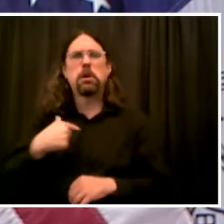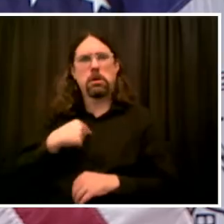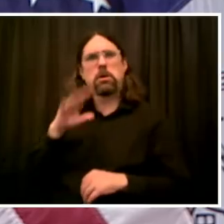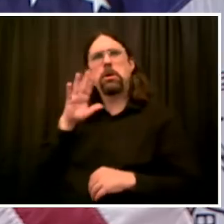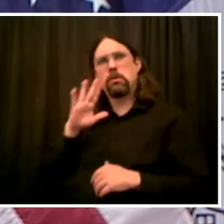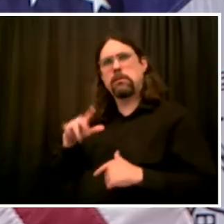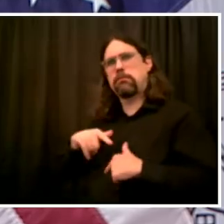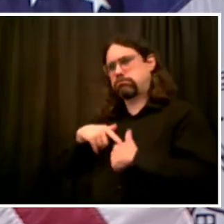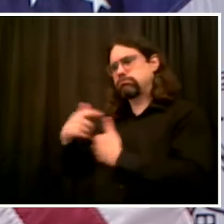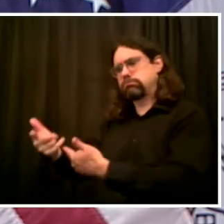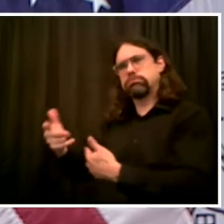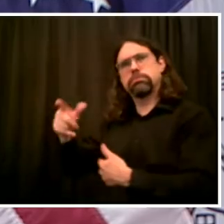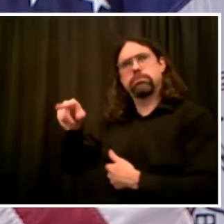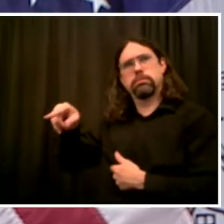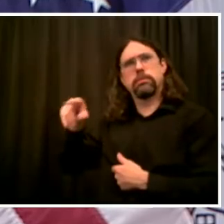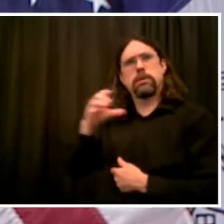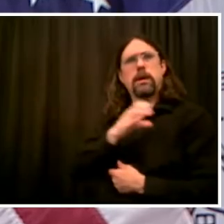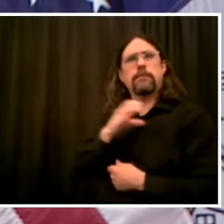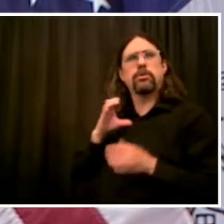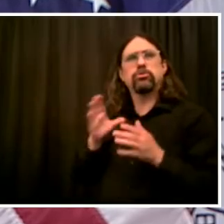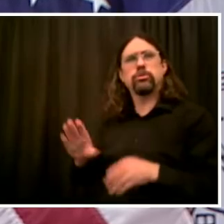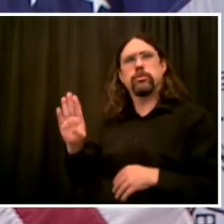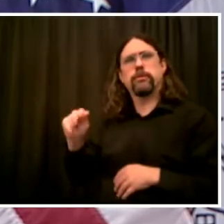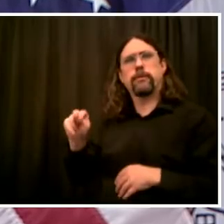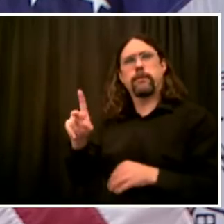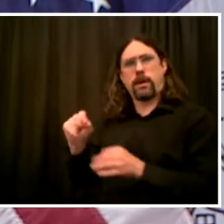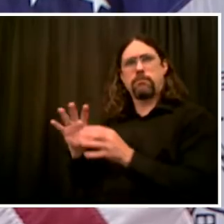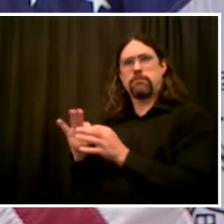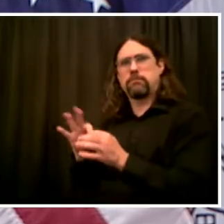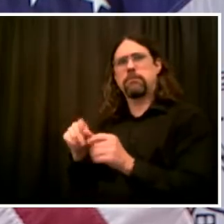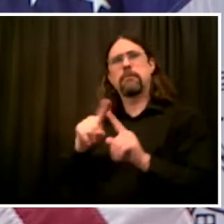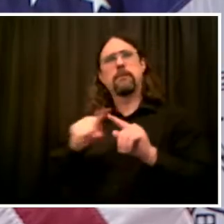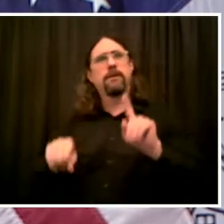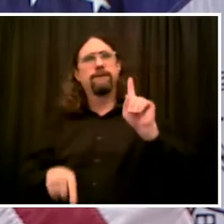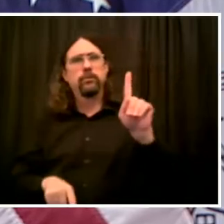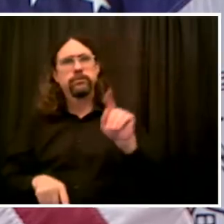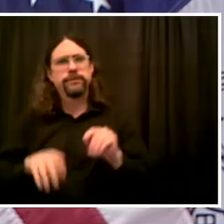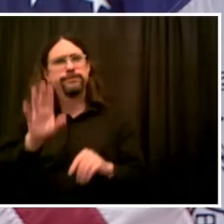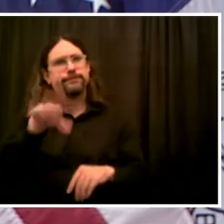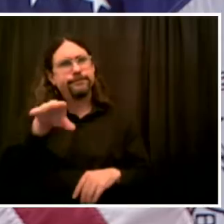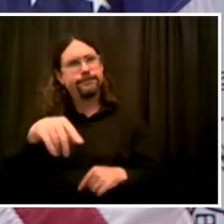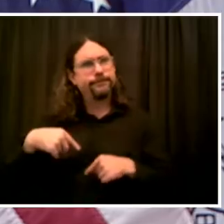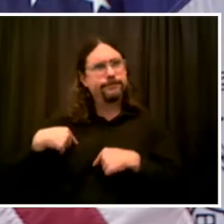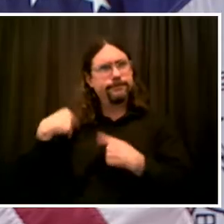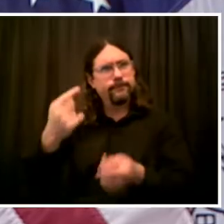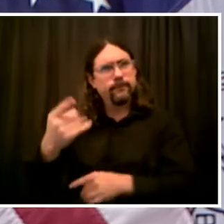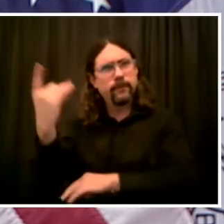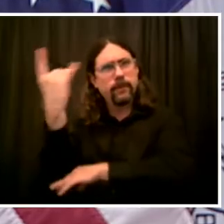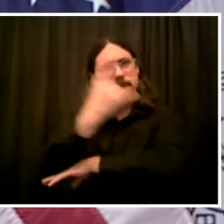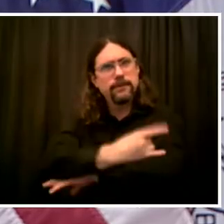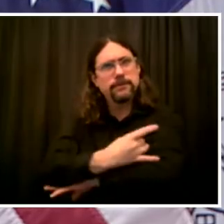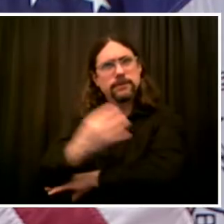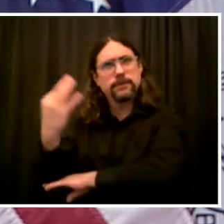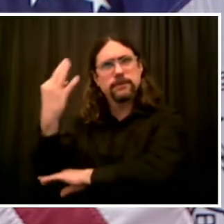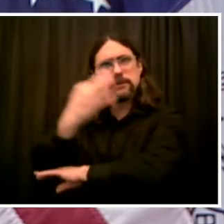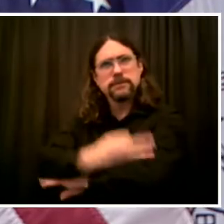A HUMAN EXCELLENT